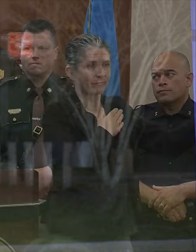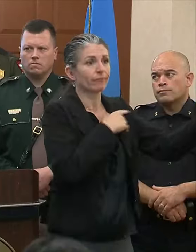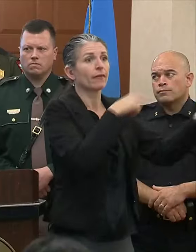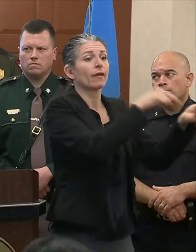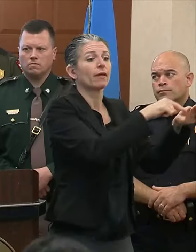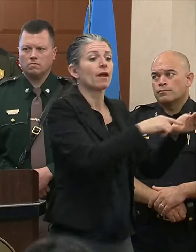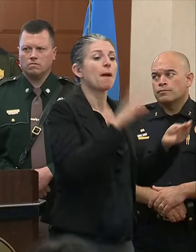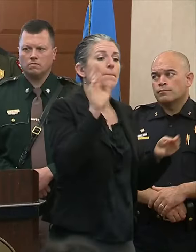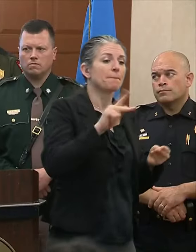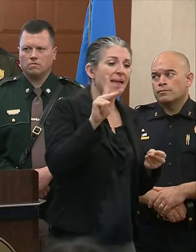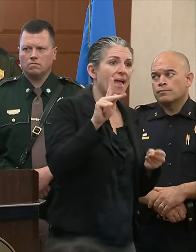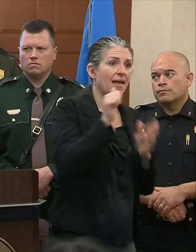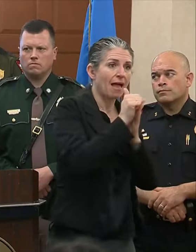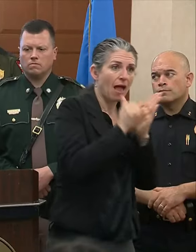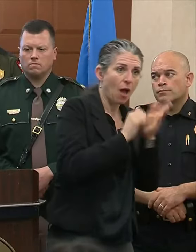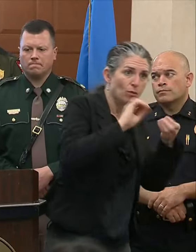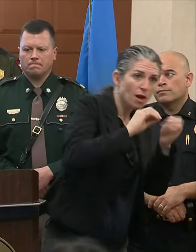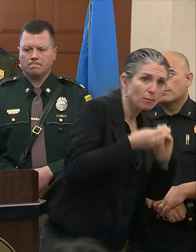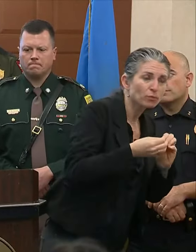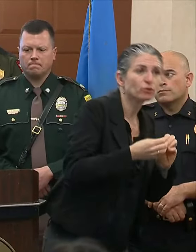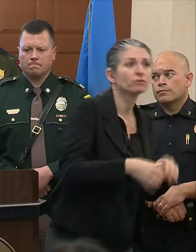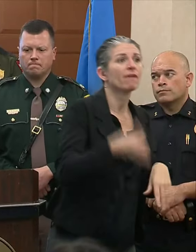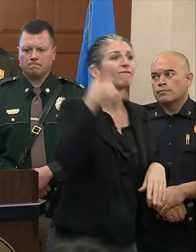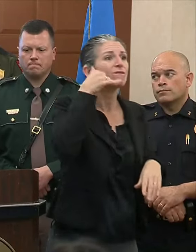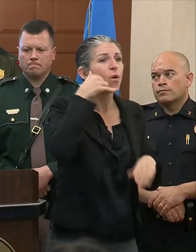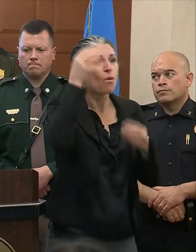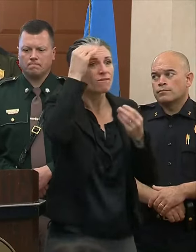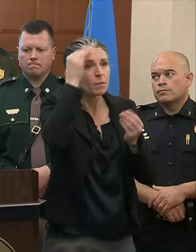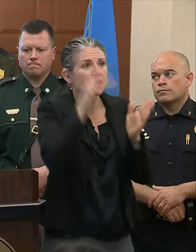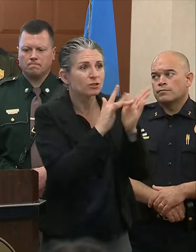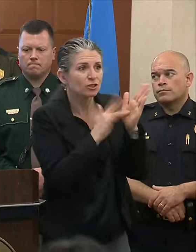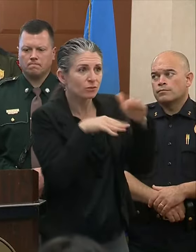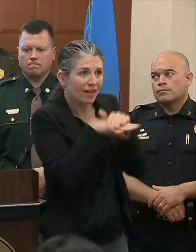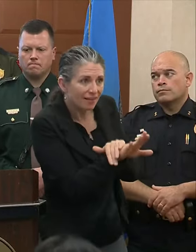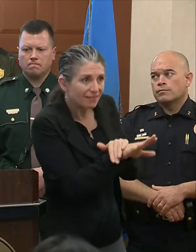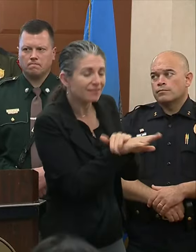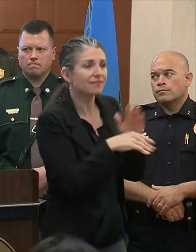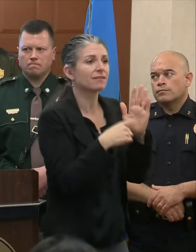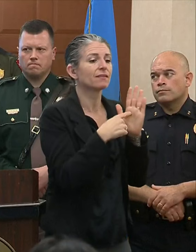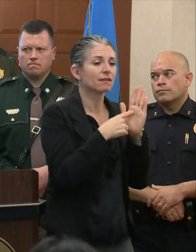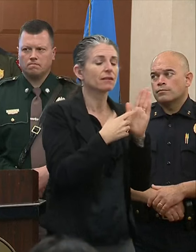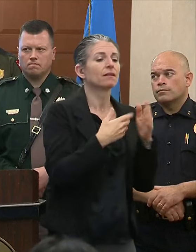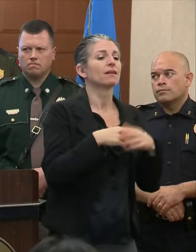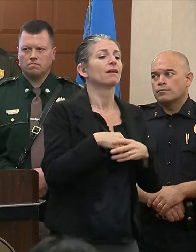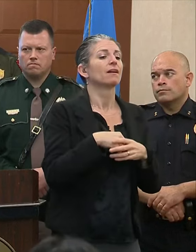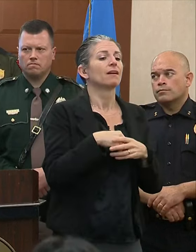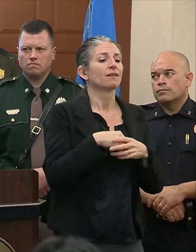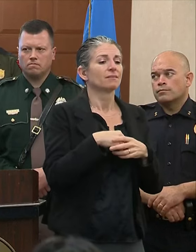I wouldn't describe it as a explicit suicide note but the tone and tenor was that